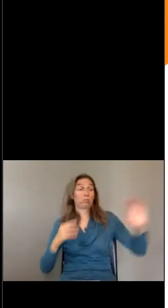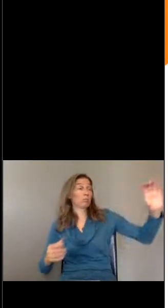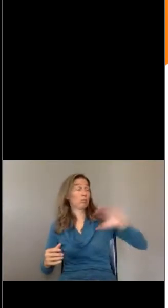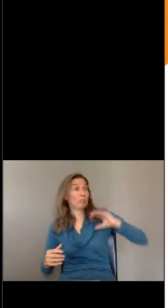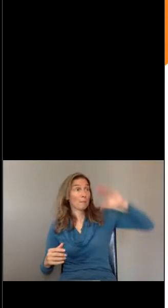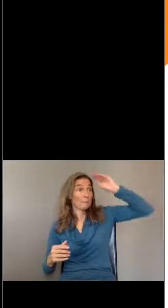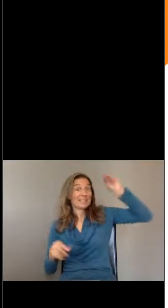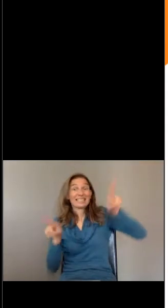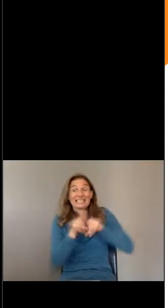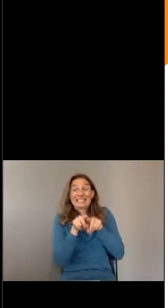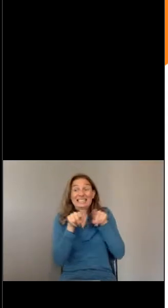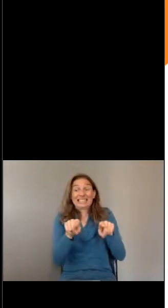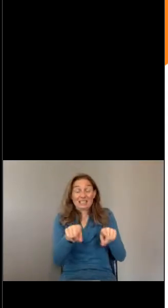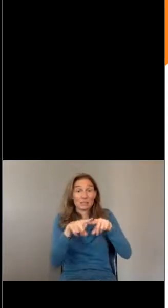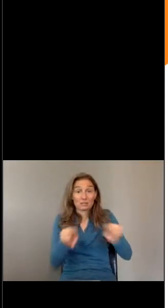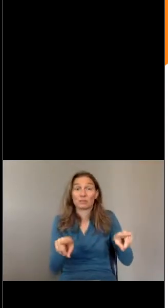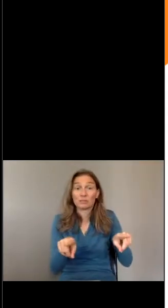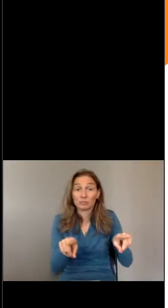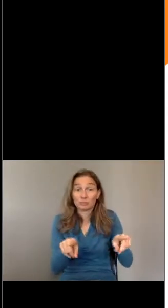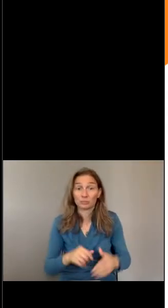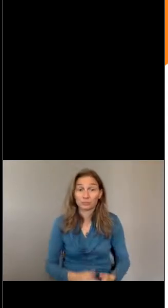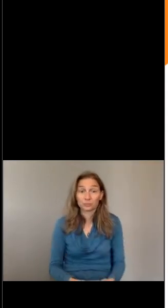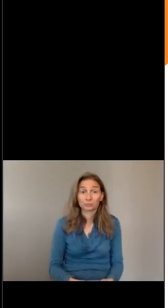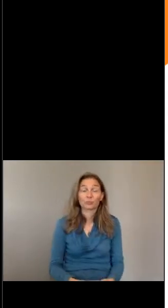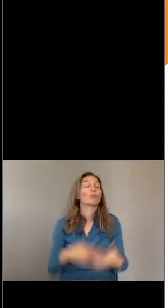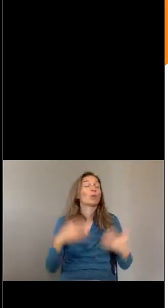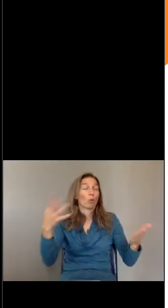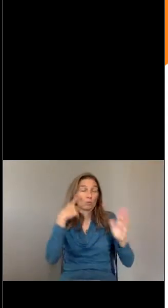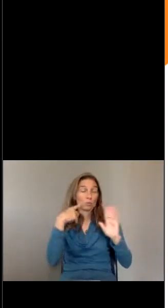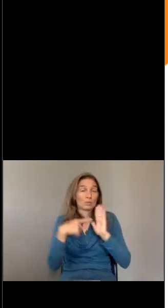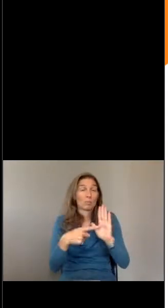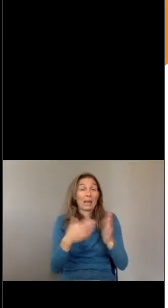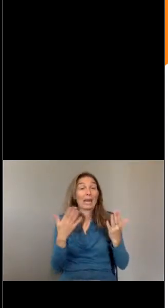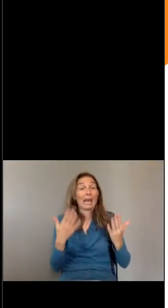So based on that, we've developed a hypothesis.